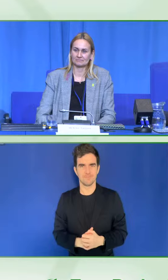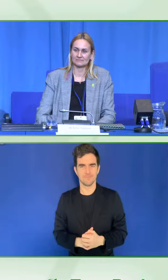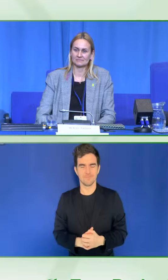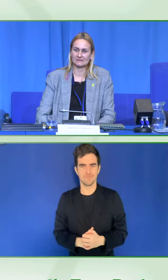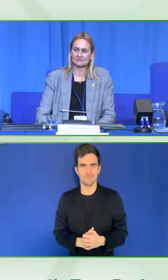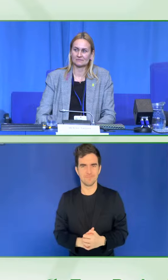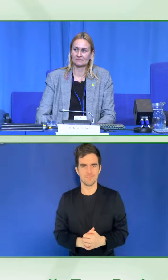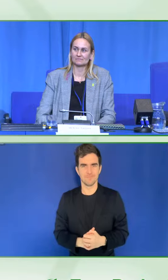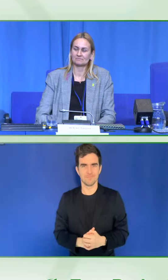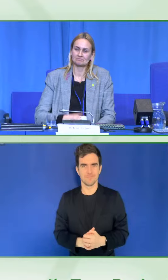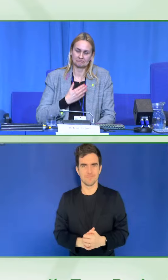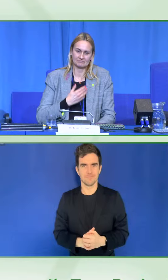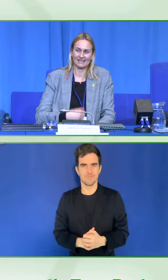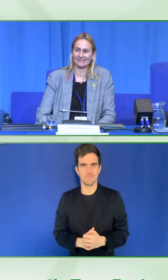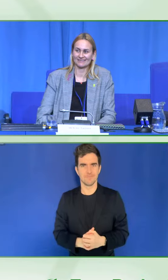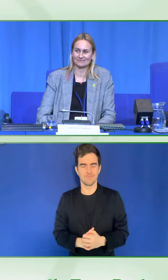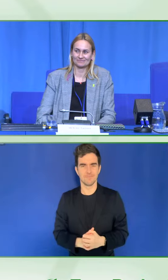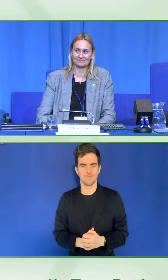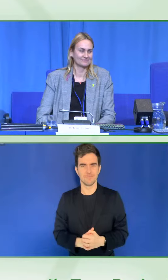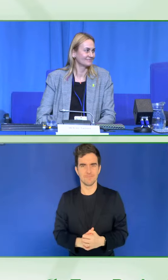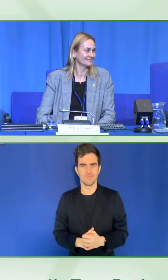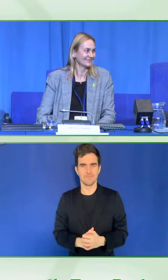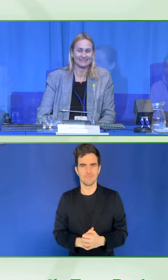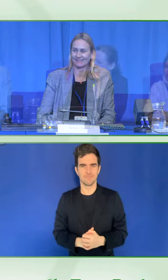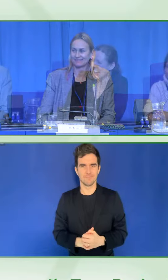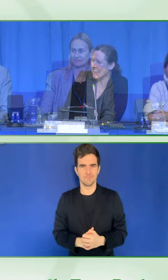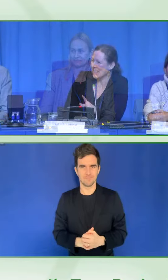Also blind and visually impaired persons.